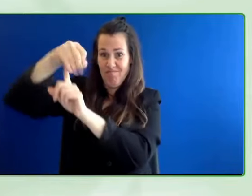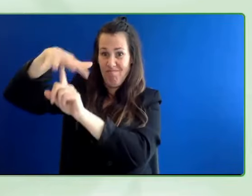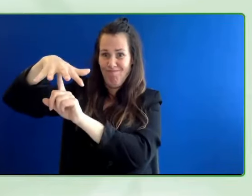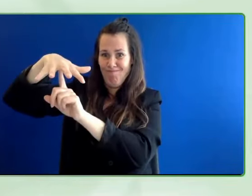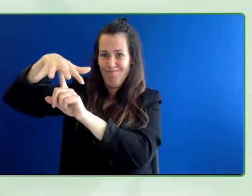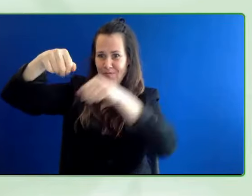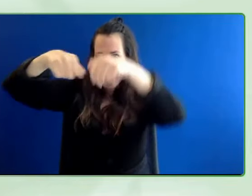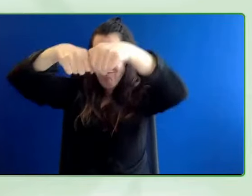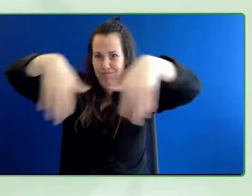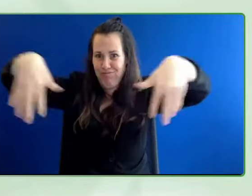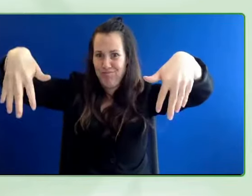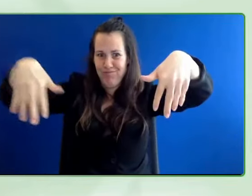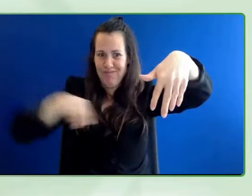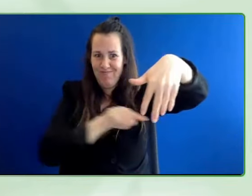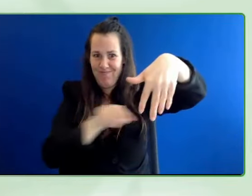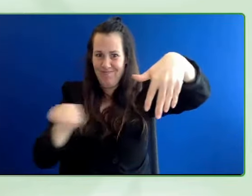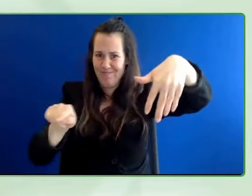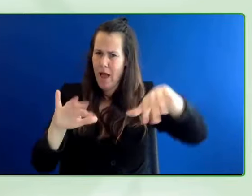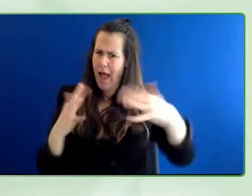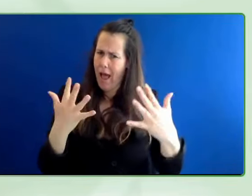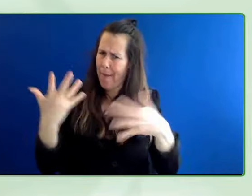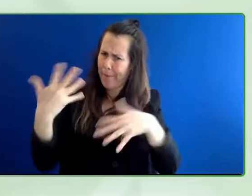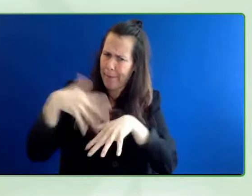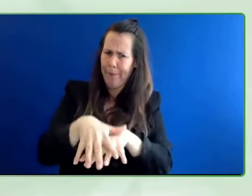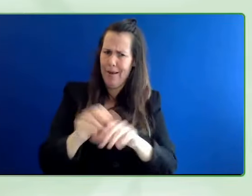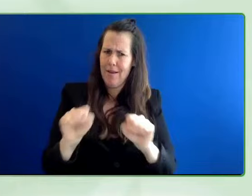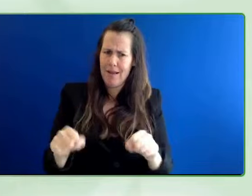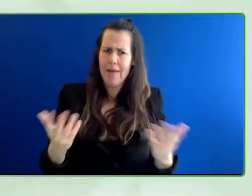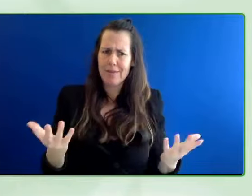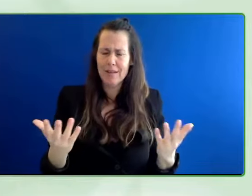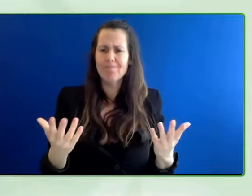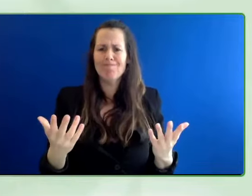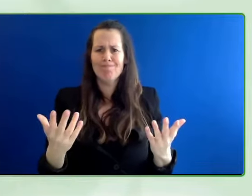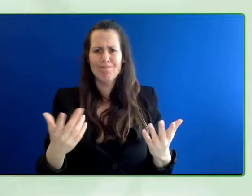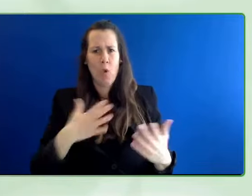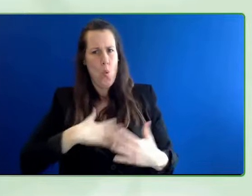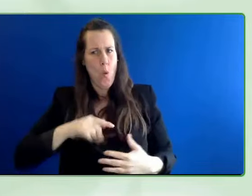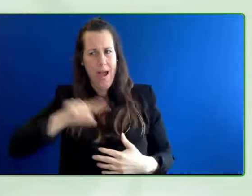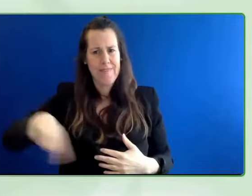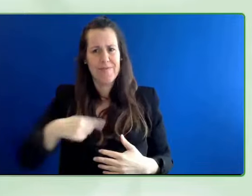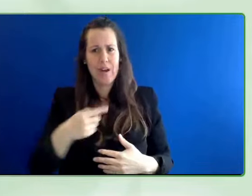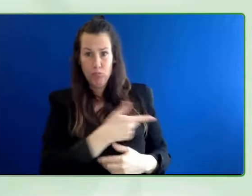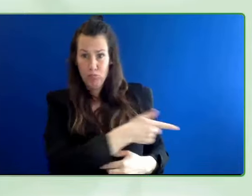very different backgrounds, but what connects them is they all work in everyday practice,